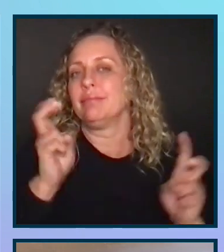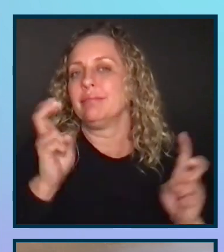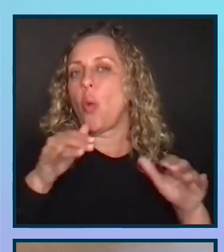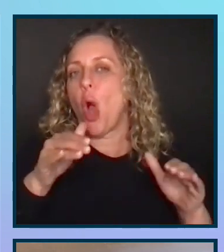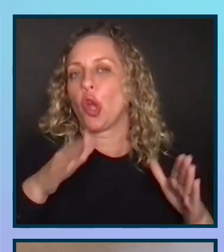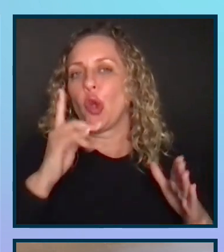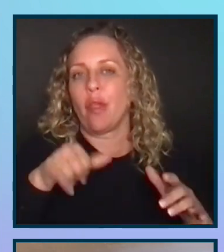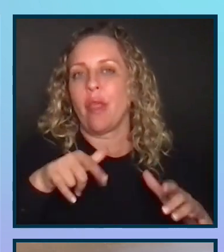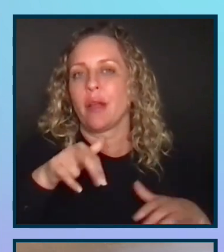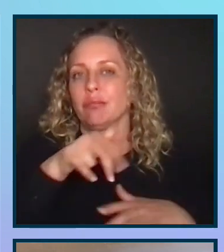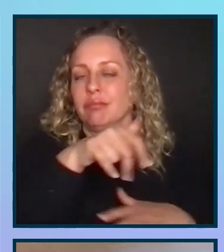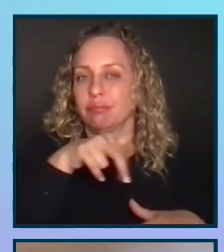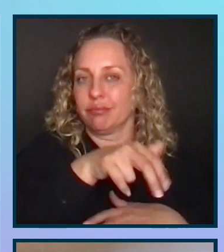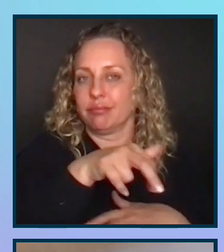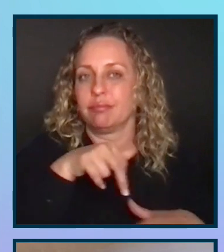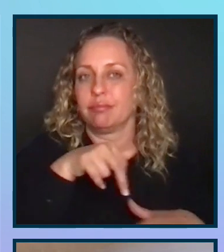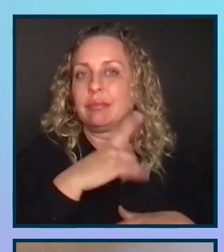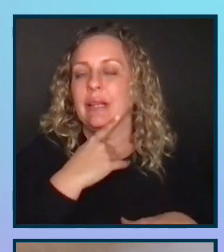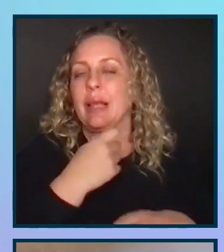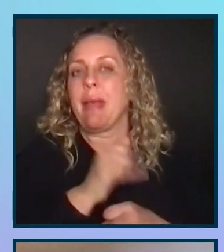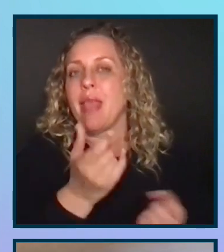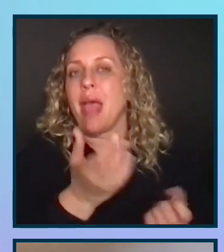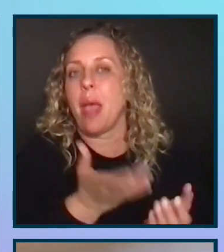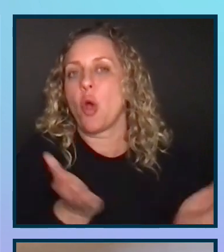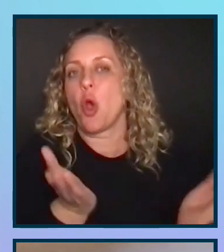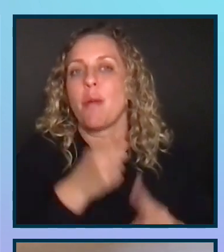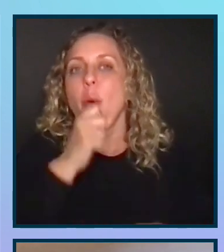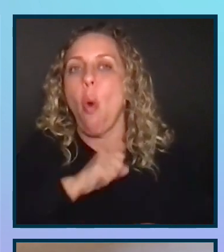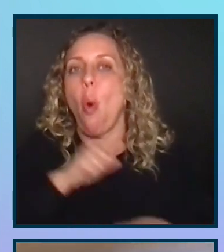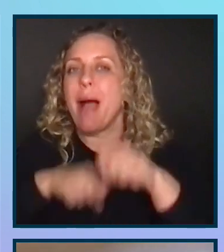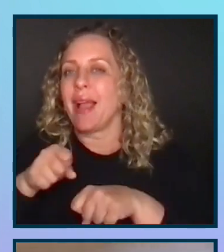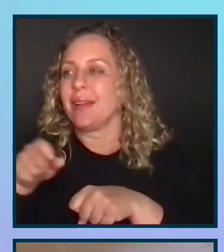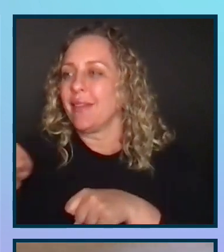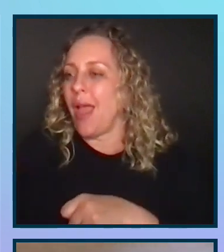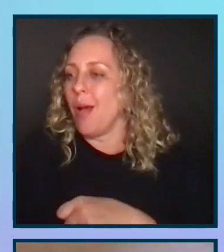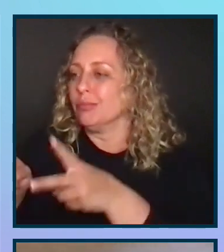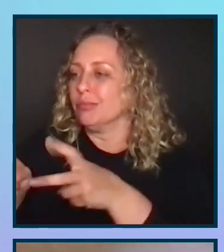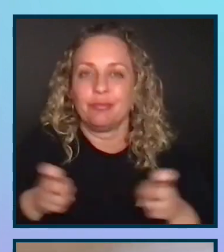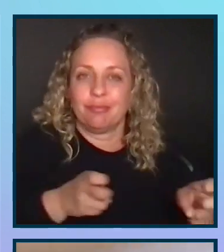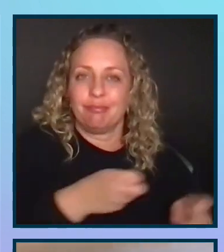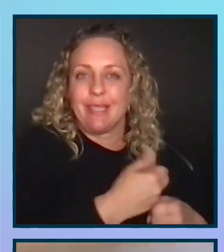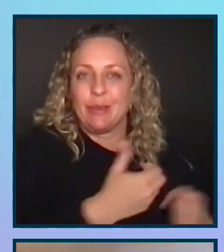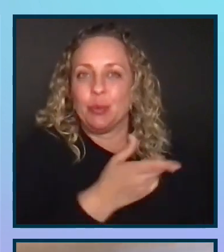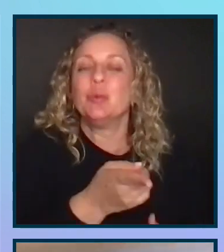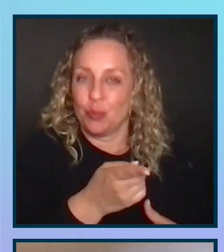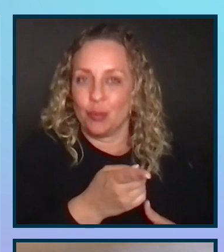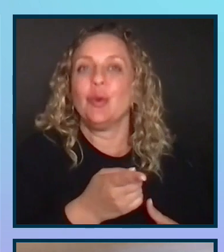He made the prototype from old bike parts. Hiking was something that my student and his dad